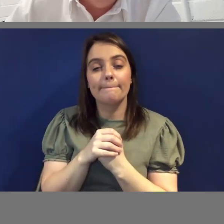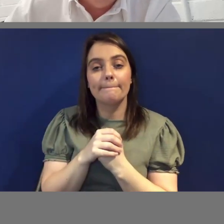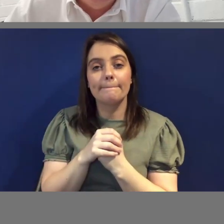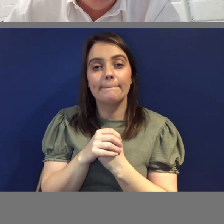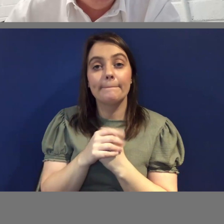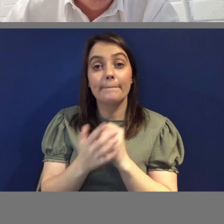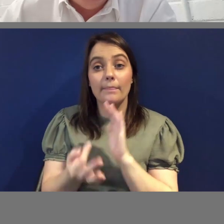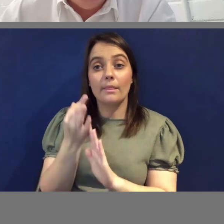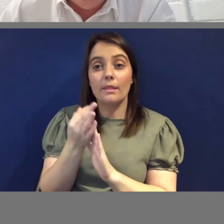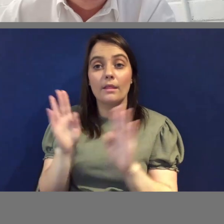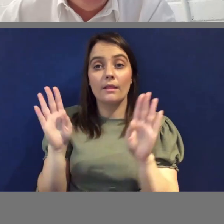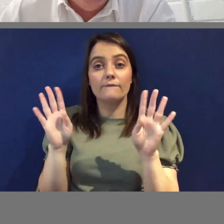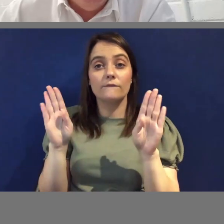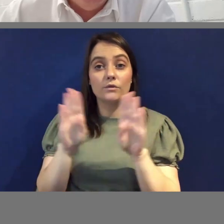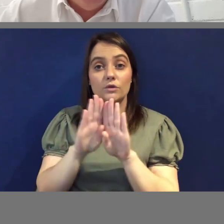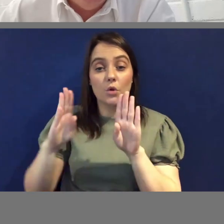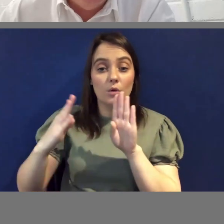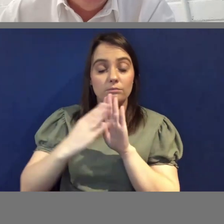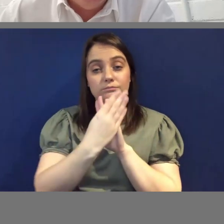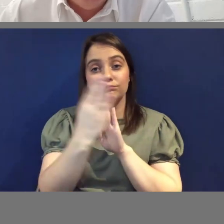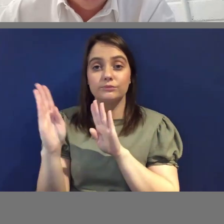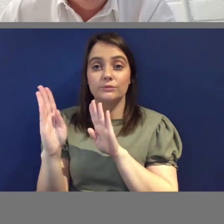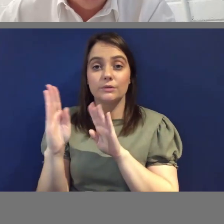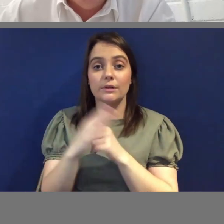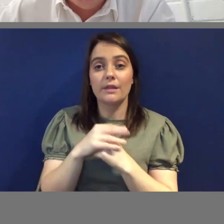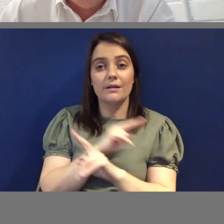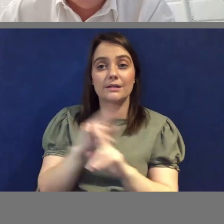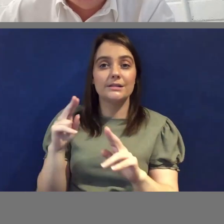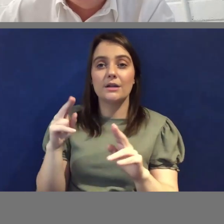out of a toilet and you're coming out of it then it's on an Escape Route because you have to escape